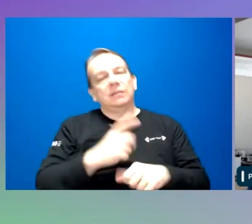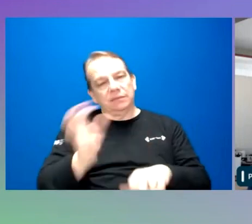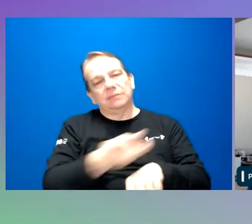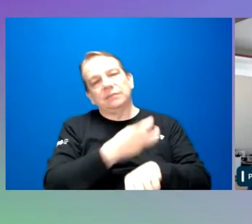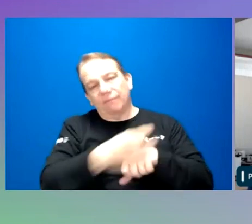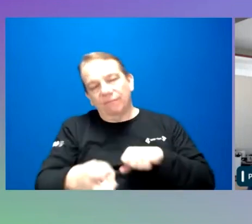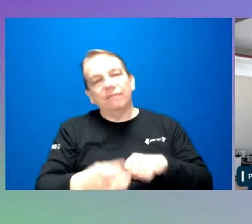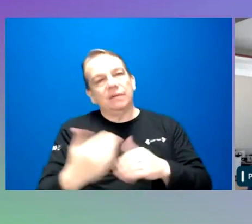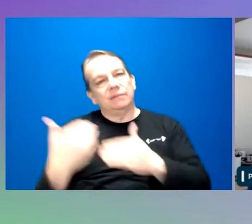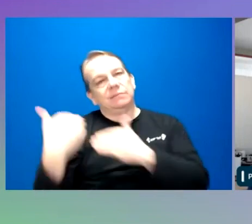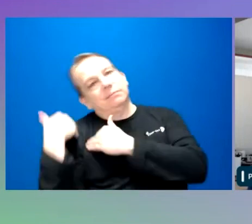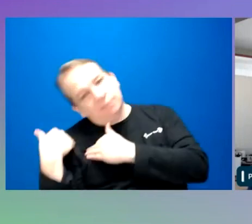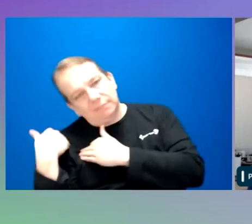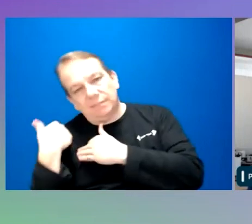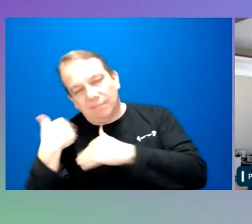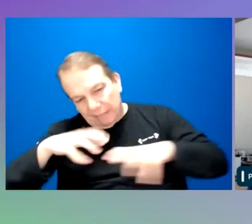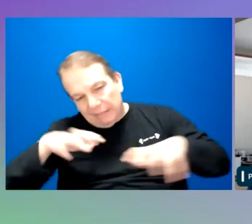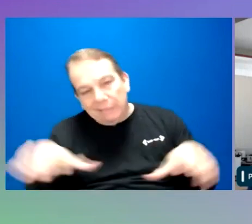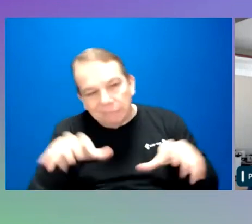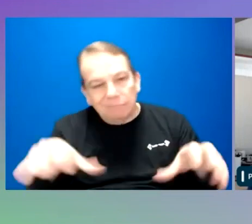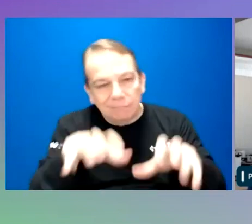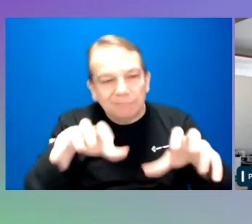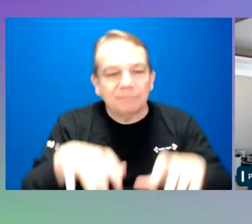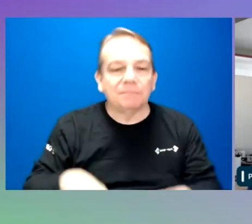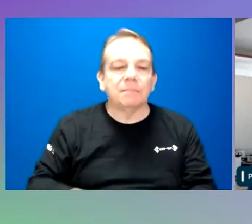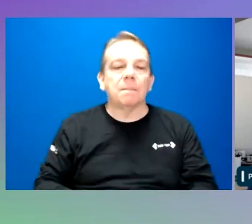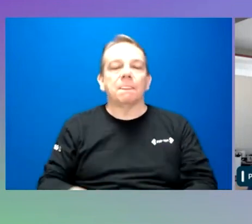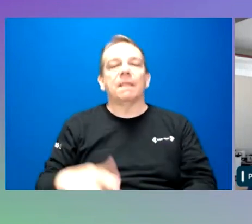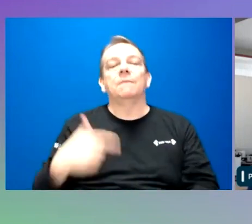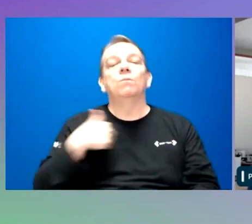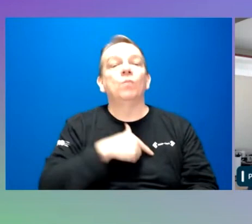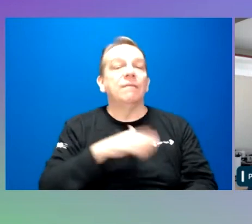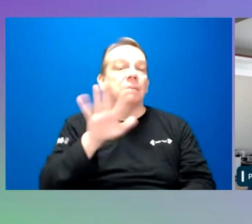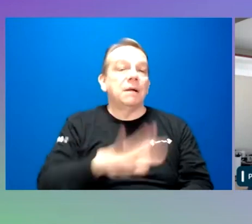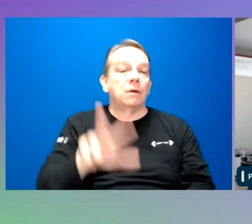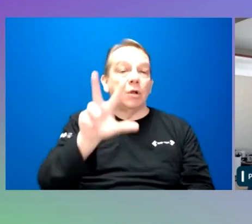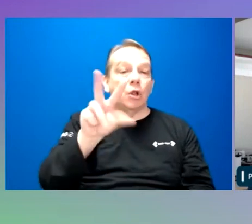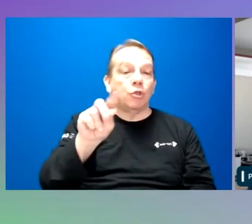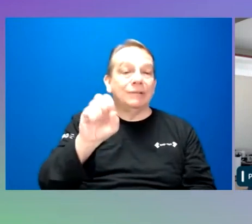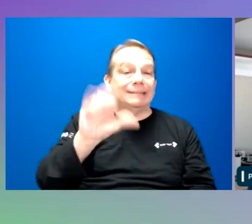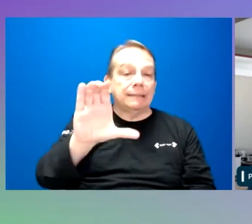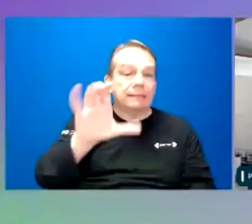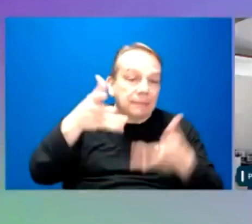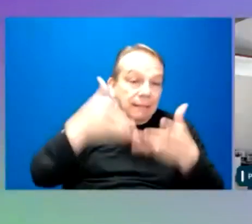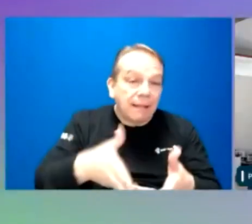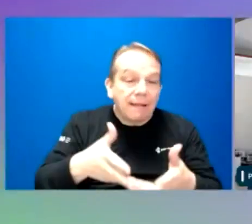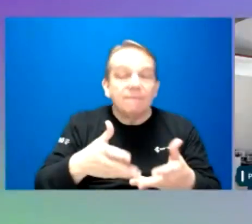faint of heart. >> Well, Patrick, we have about 30s left, so I think to close it out in a forward looking